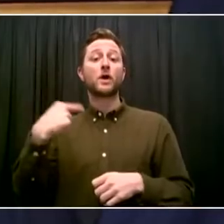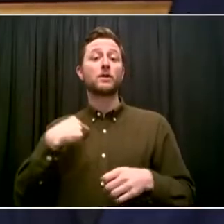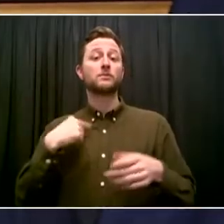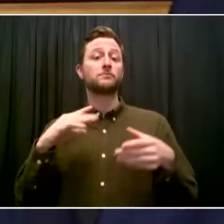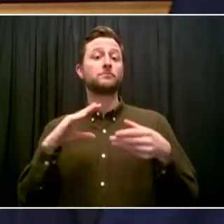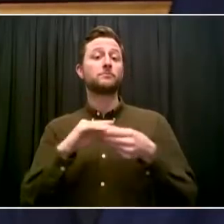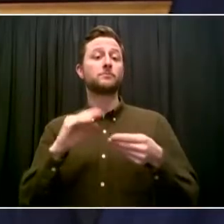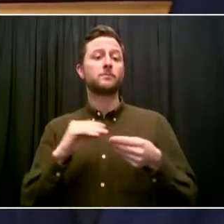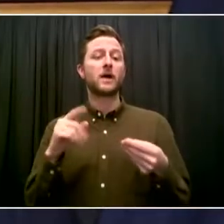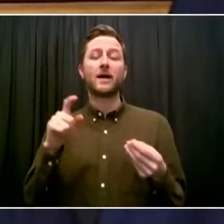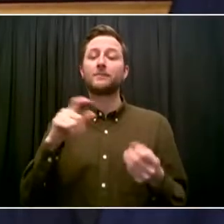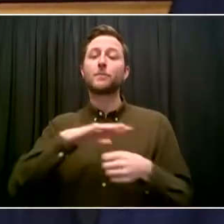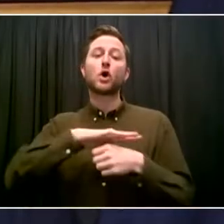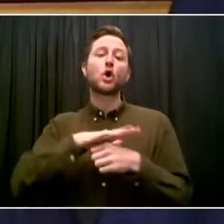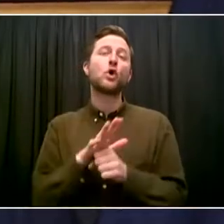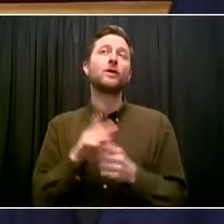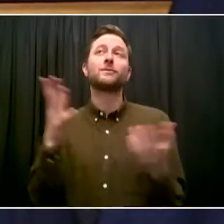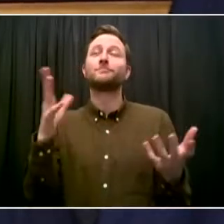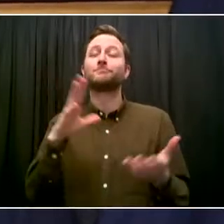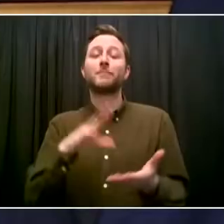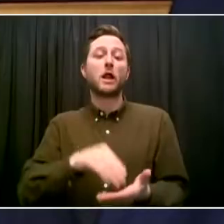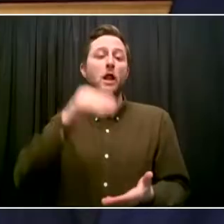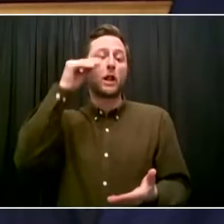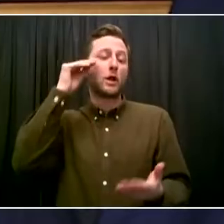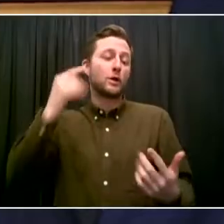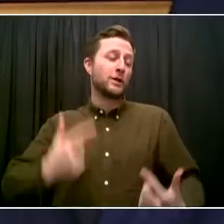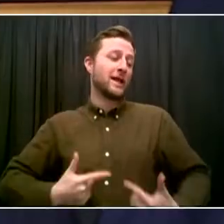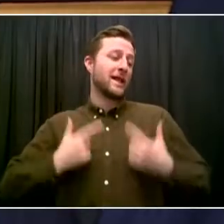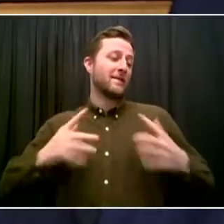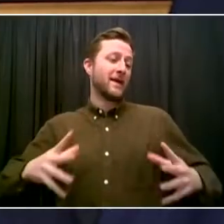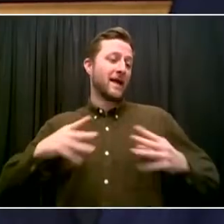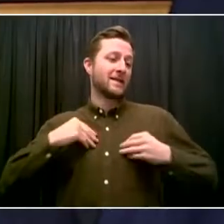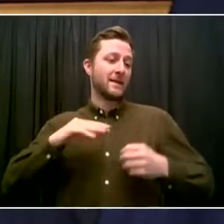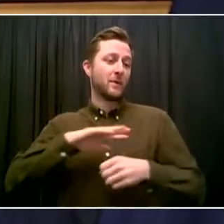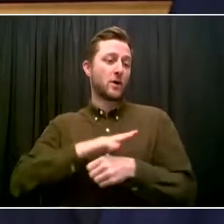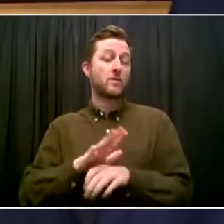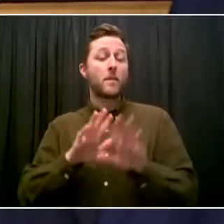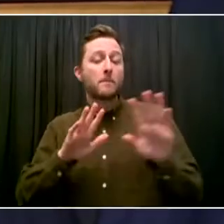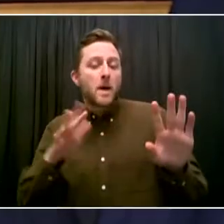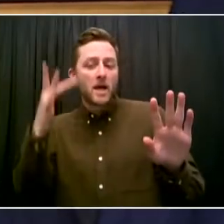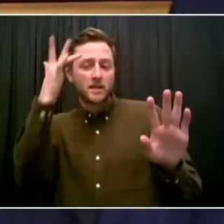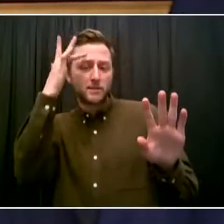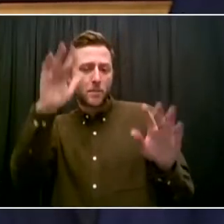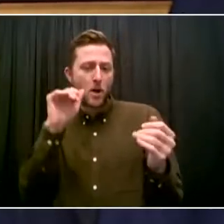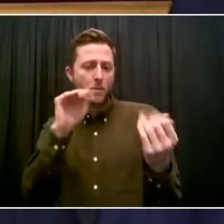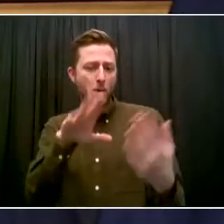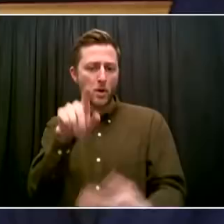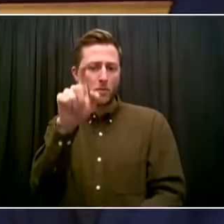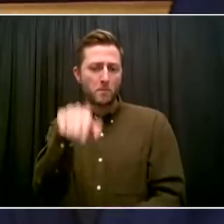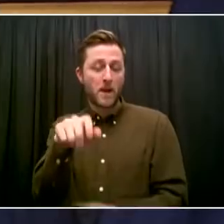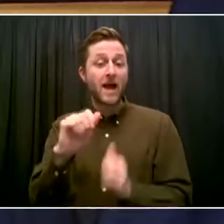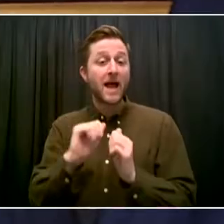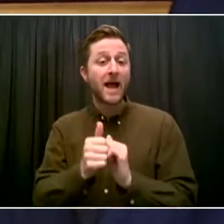COMPLEXITY OF THIS. I STATED AT THE BEGINNING ON JANUARY 1st